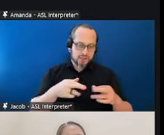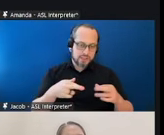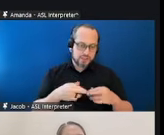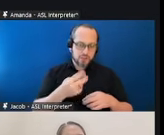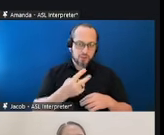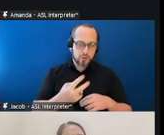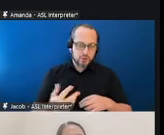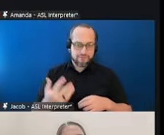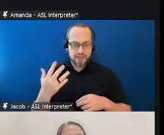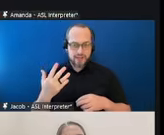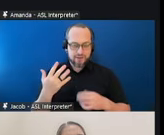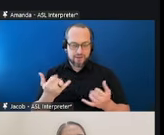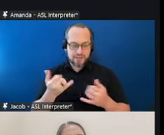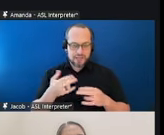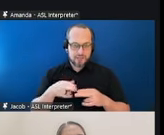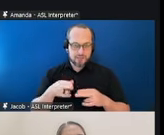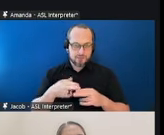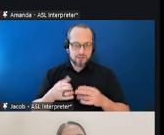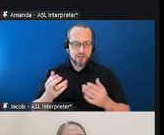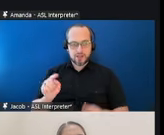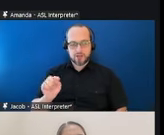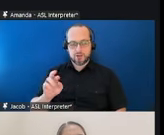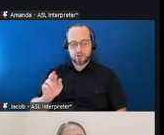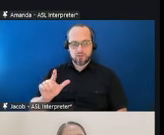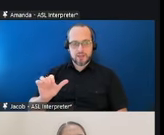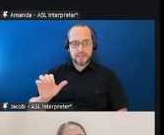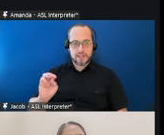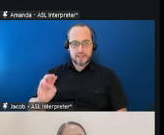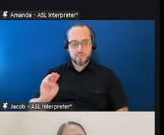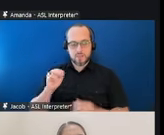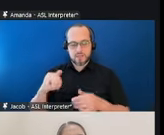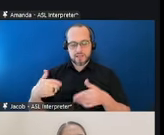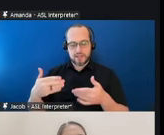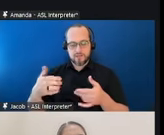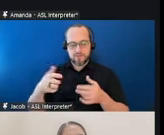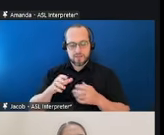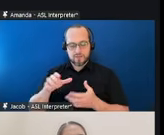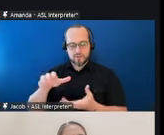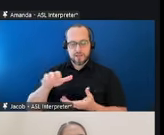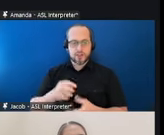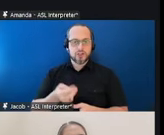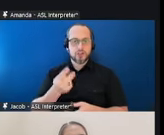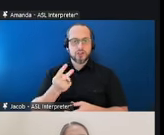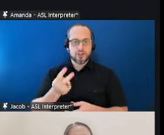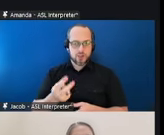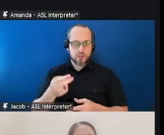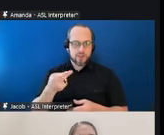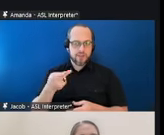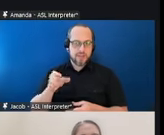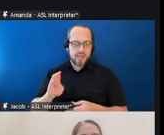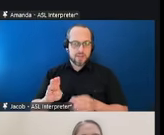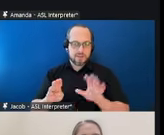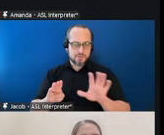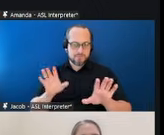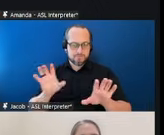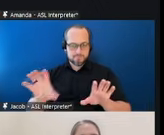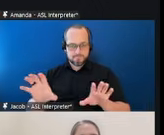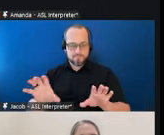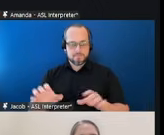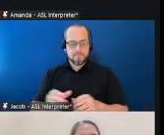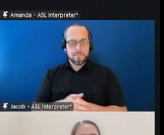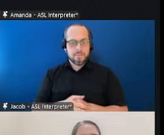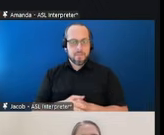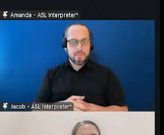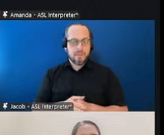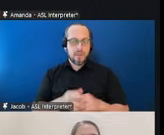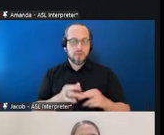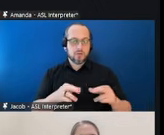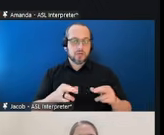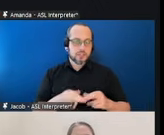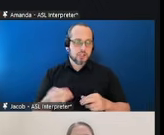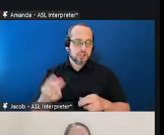hubs. Uh Trillium was awarded uh two uh roots hubs and uh regions two as you see here on the